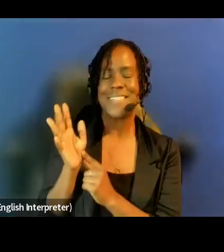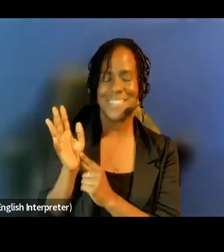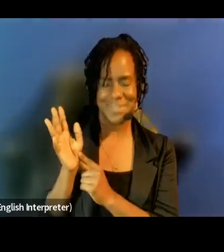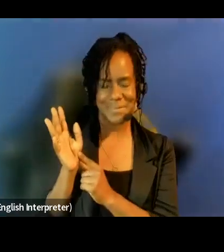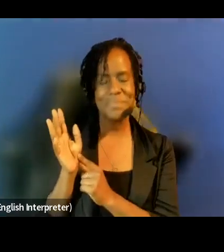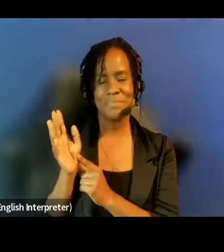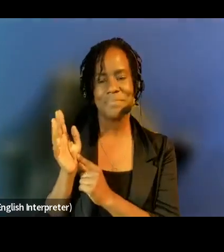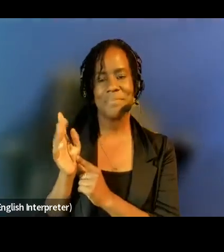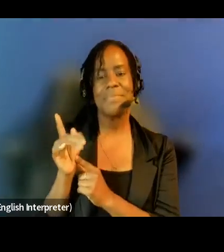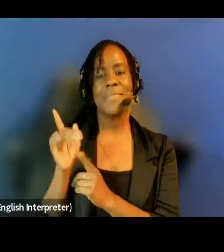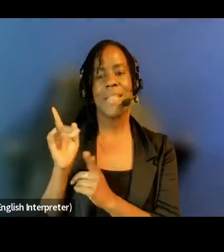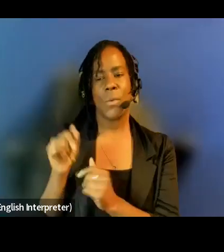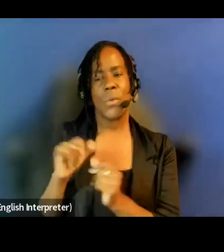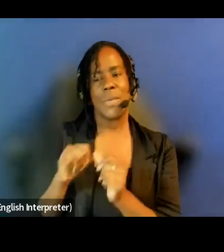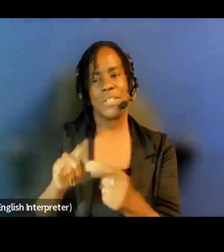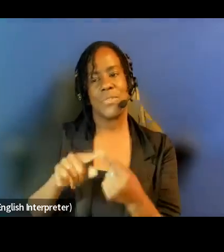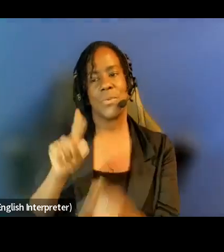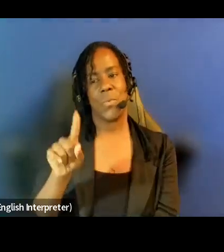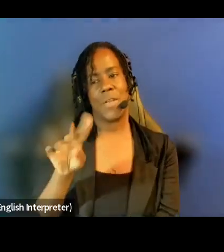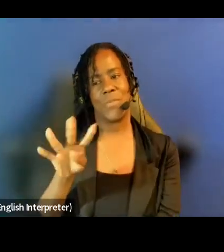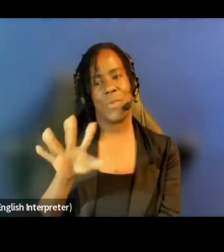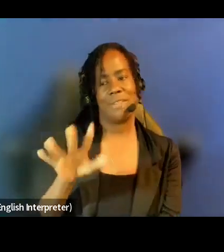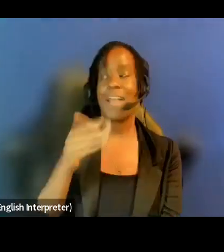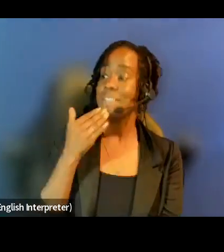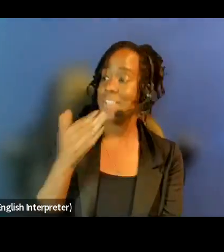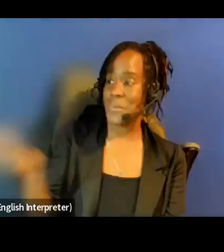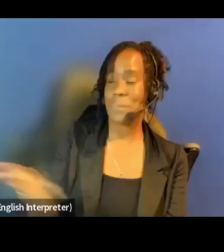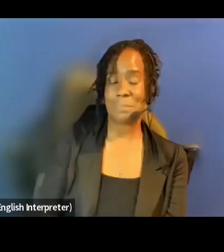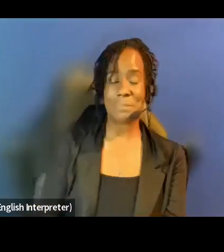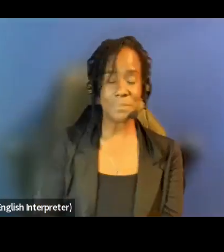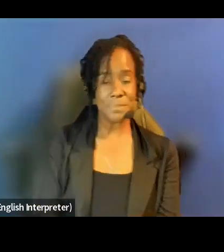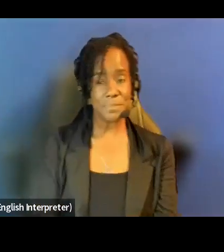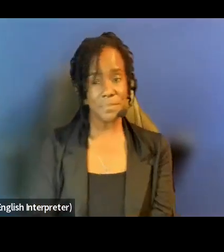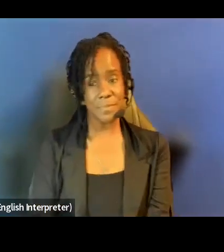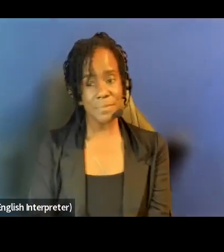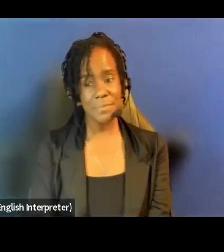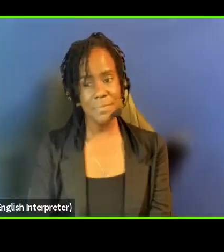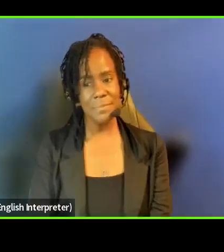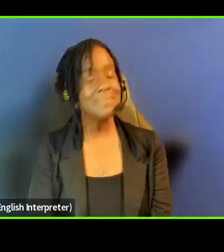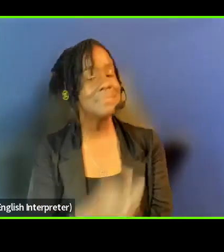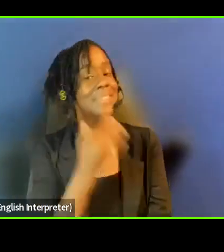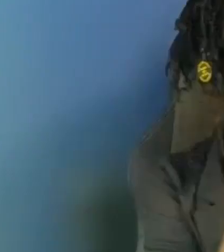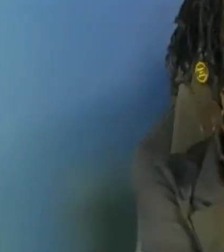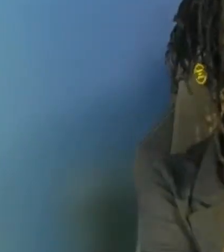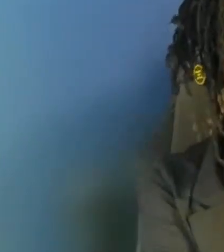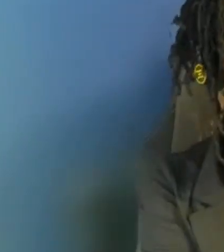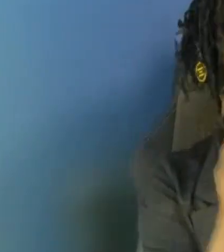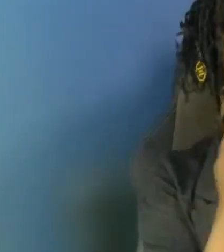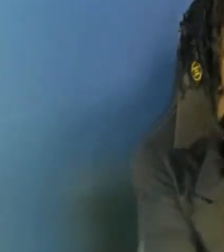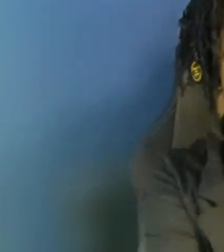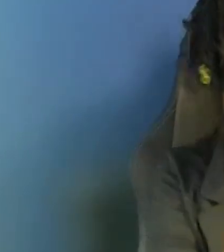School of Medicine and the School of Engineering and Applied Science and core faculty member of the Disability Studies